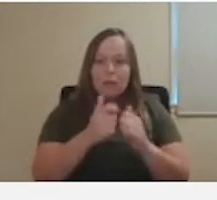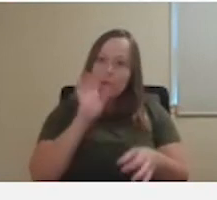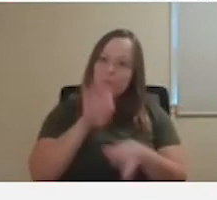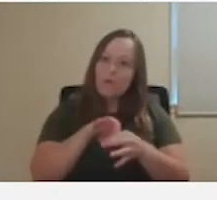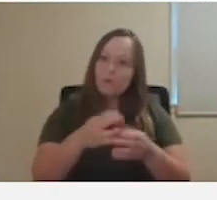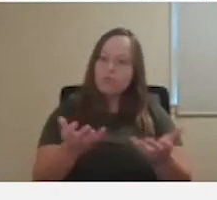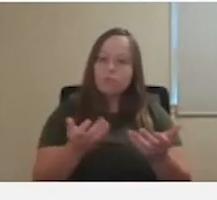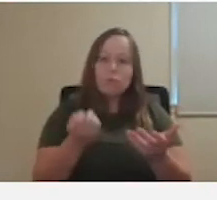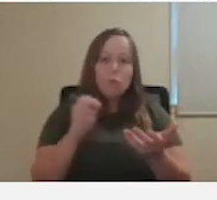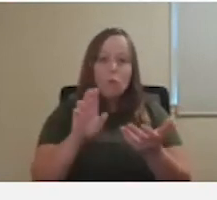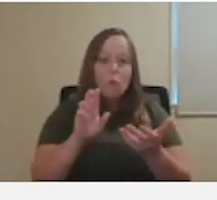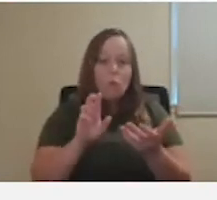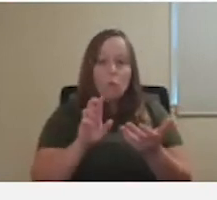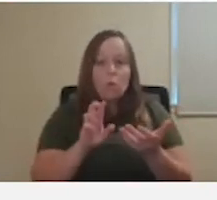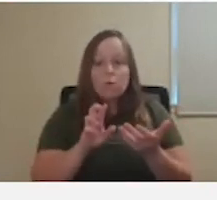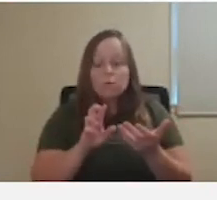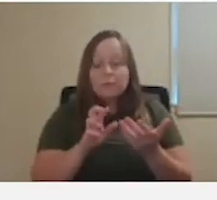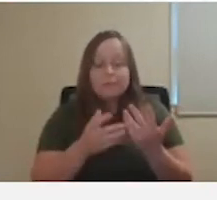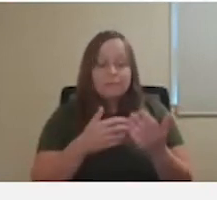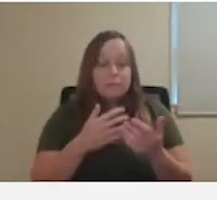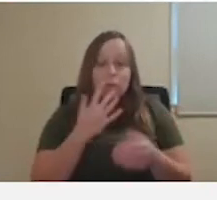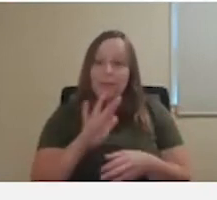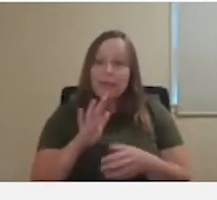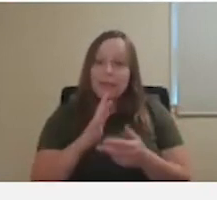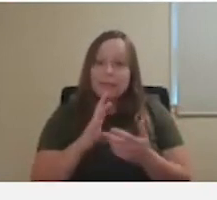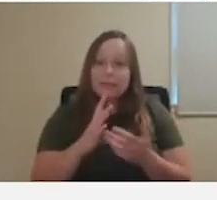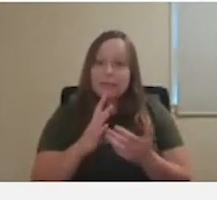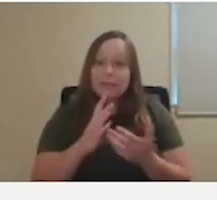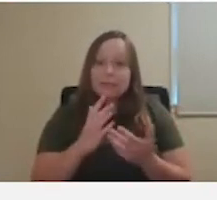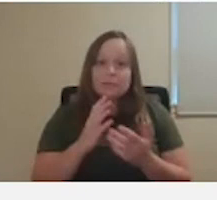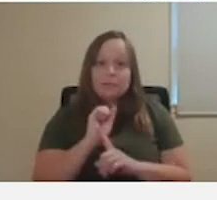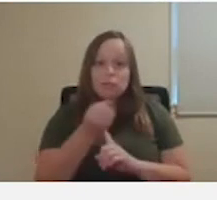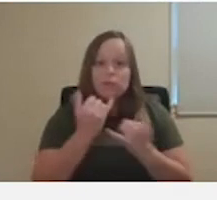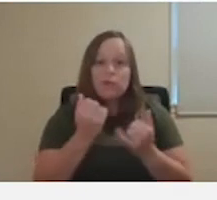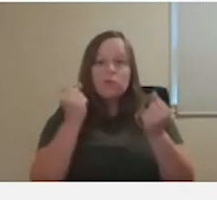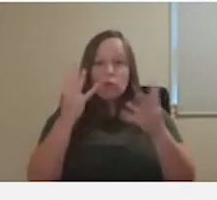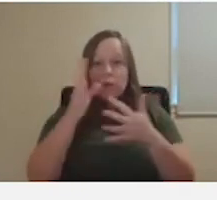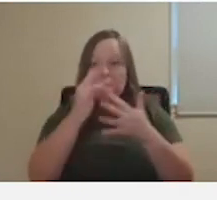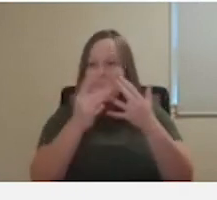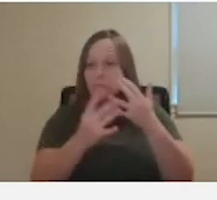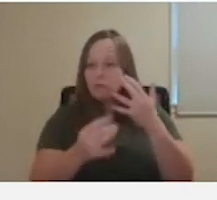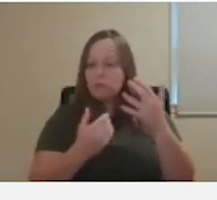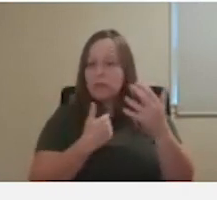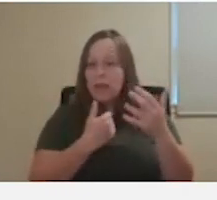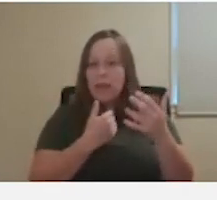We're in a very lucky position, where we have so many options. We can vote by mail.